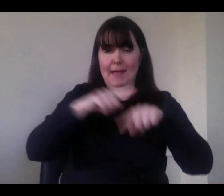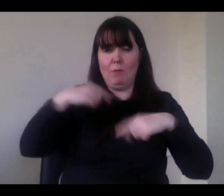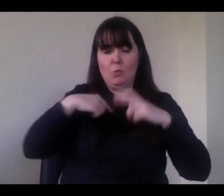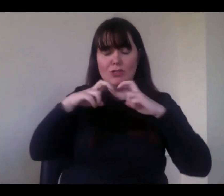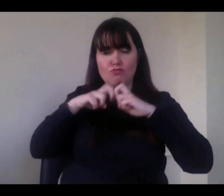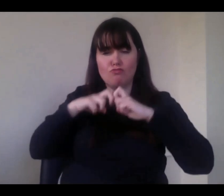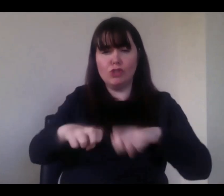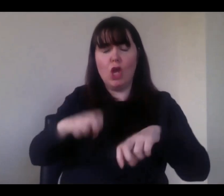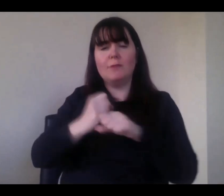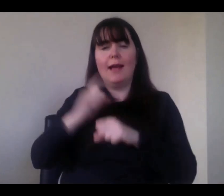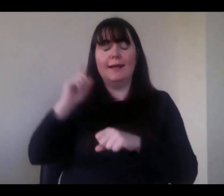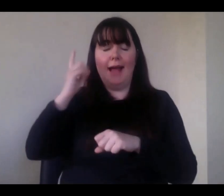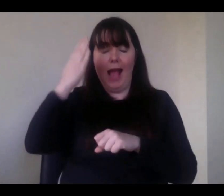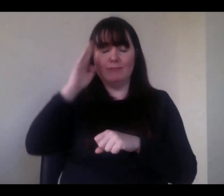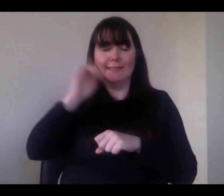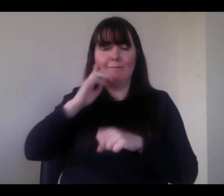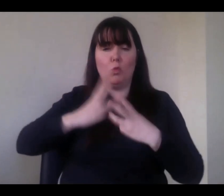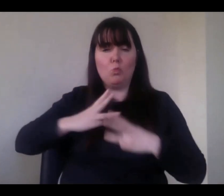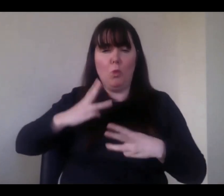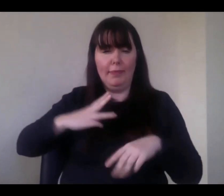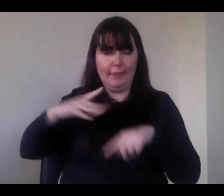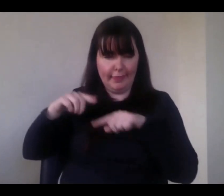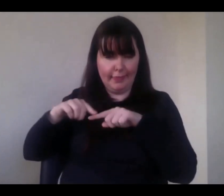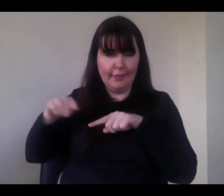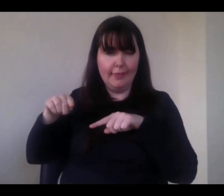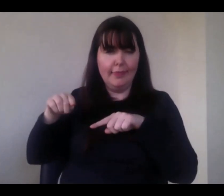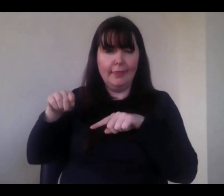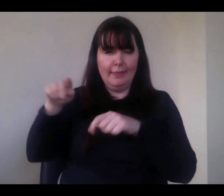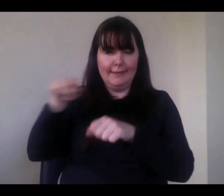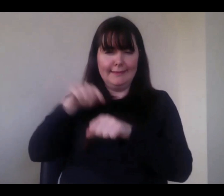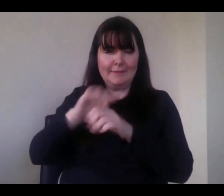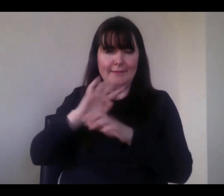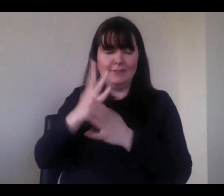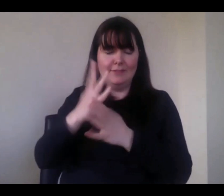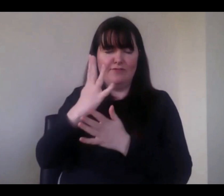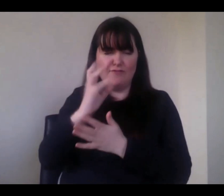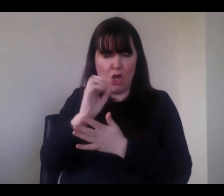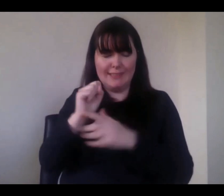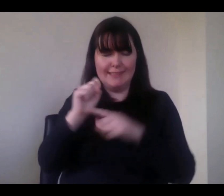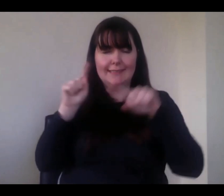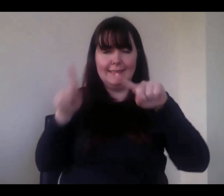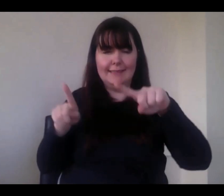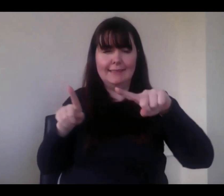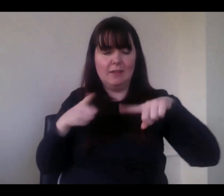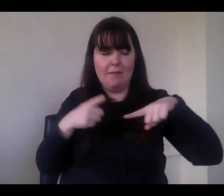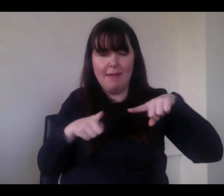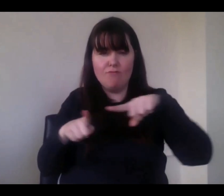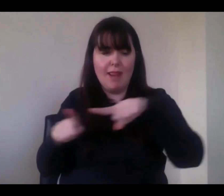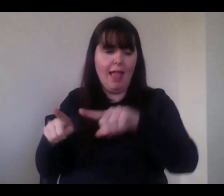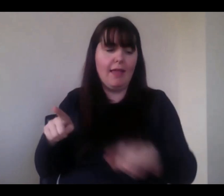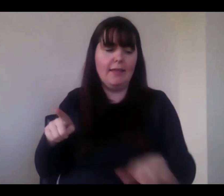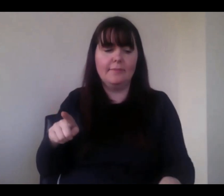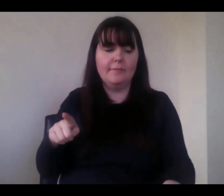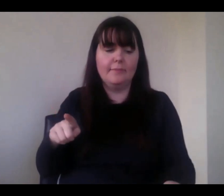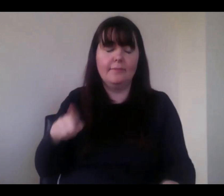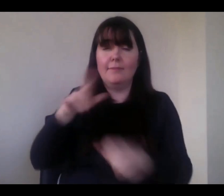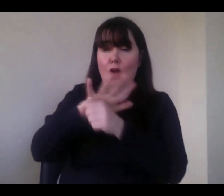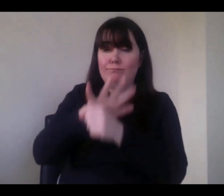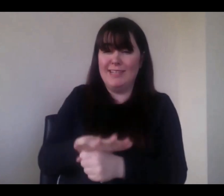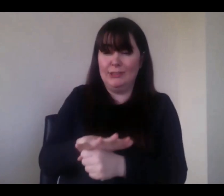that constitution. So we really paralleled a reading of the play with what was happening